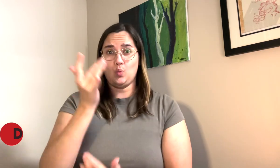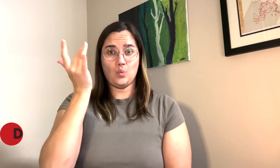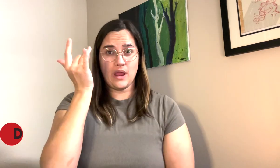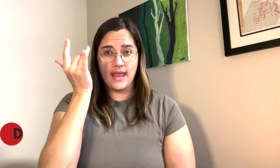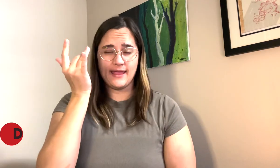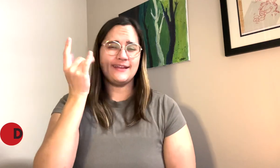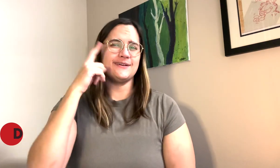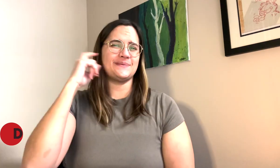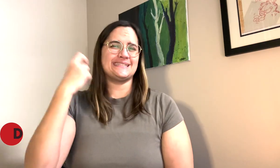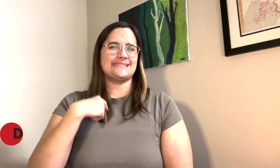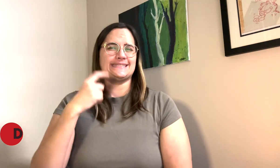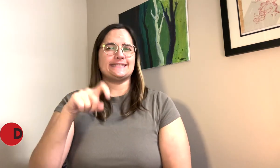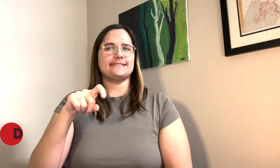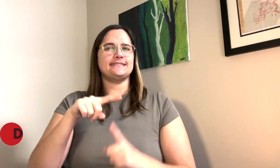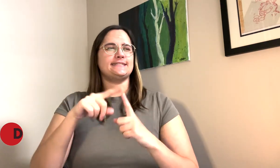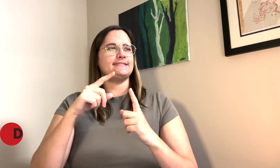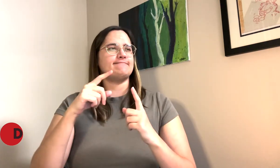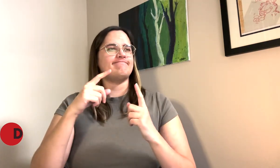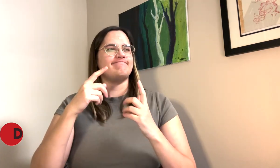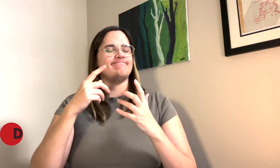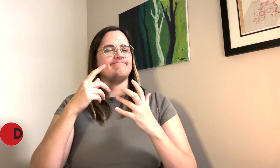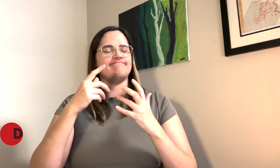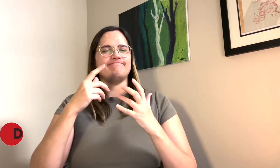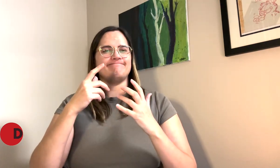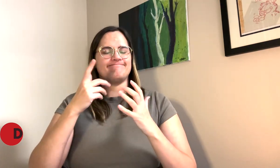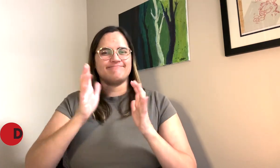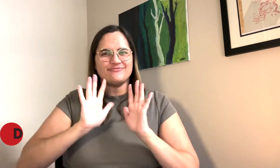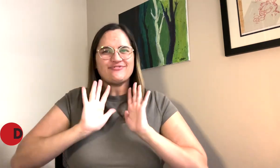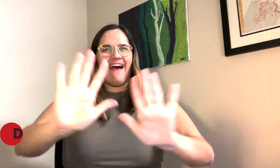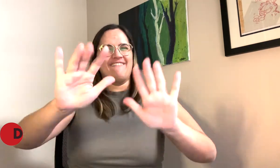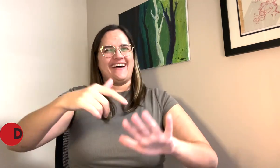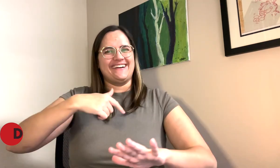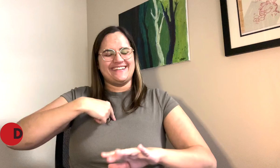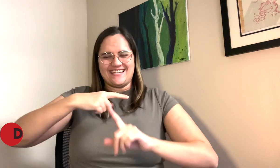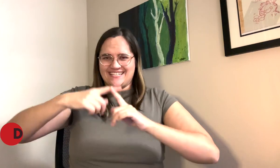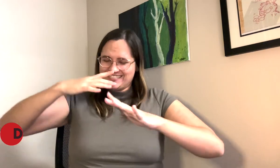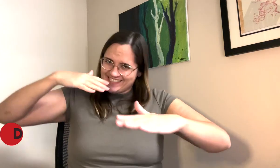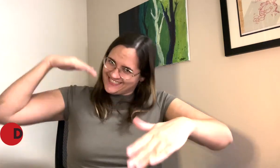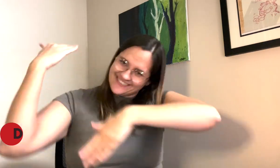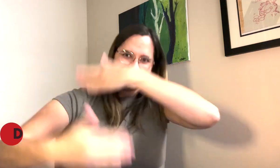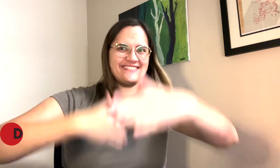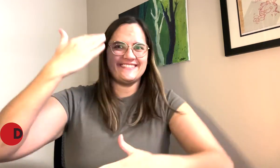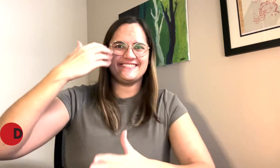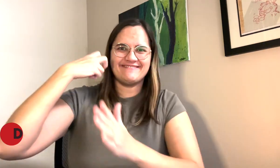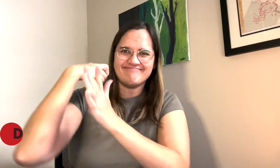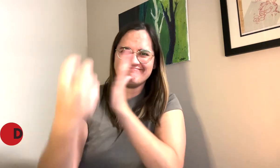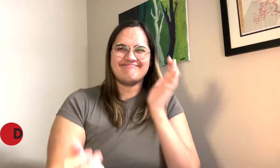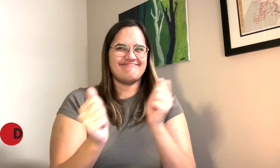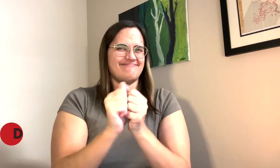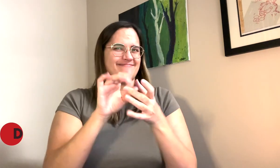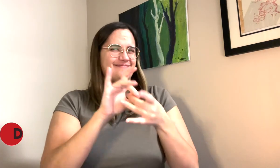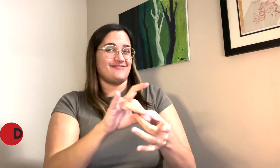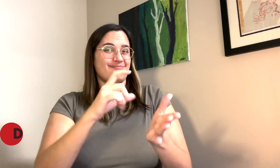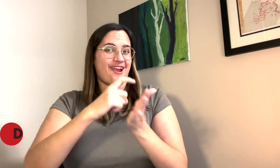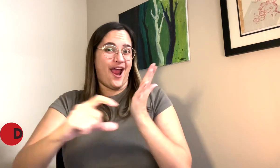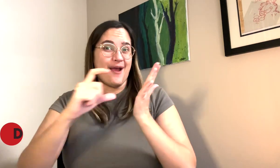into really diving into my comic illustrations. It also helped me